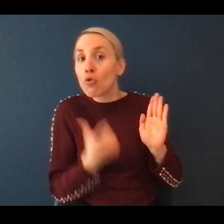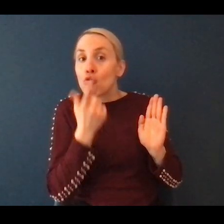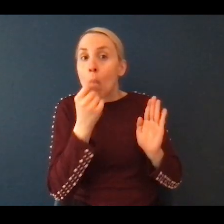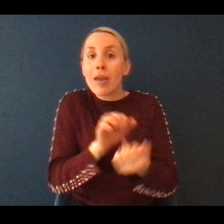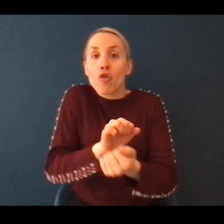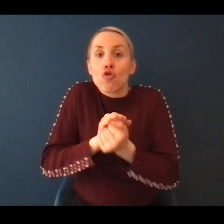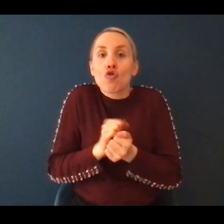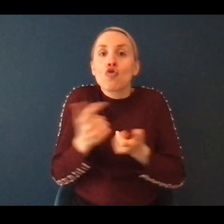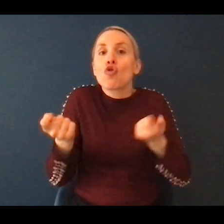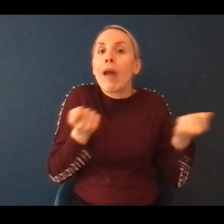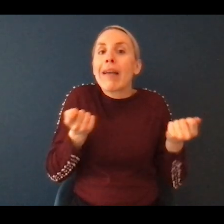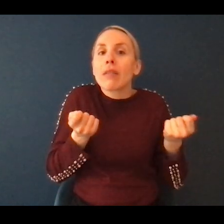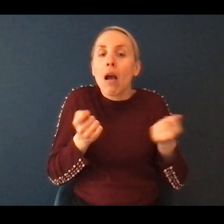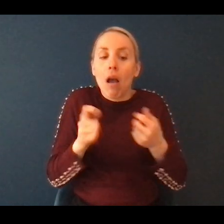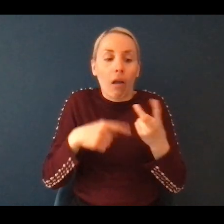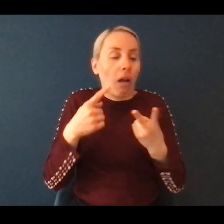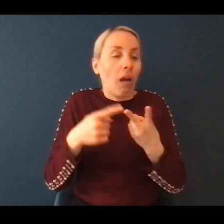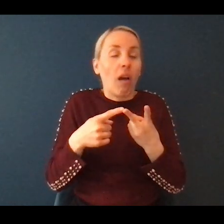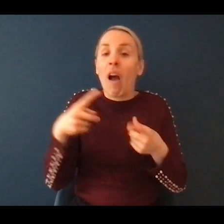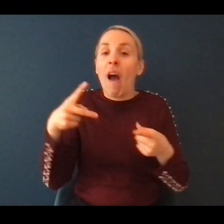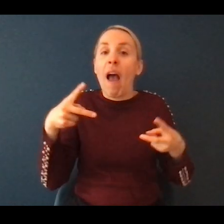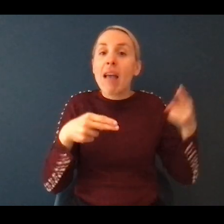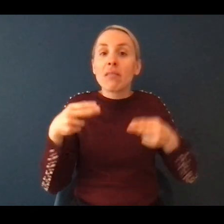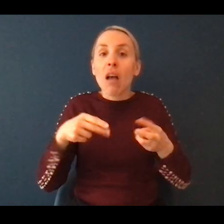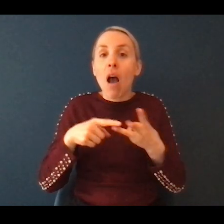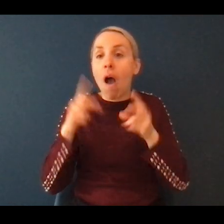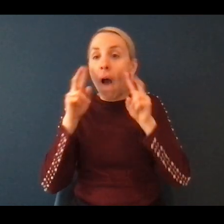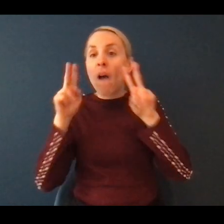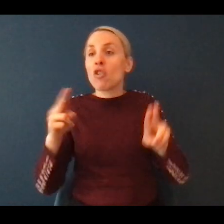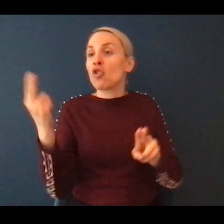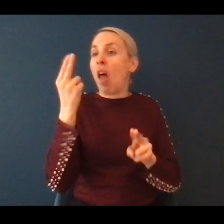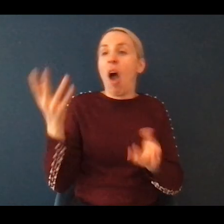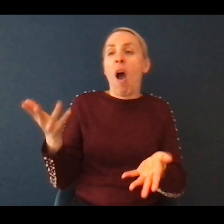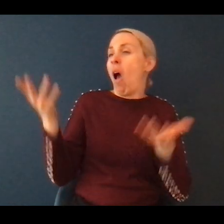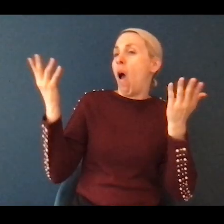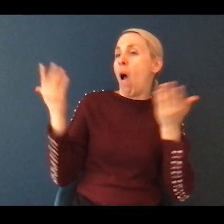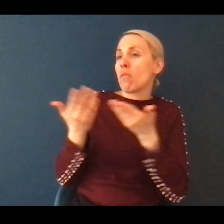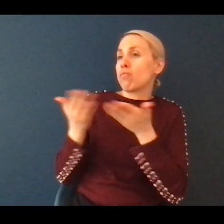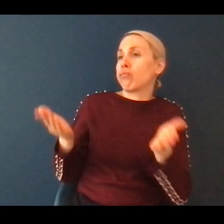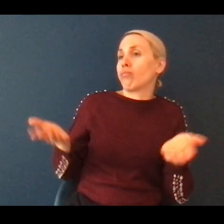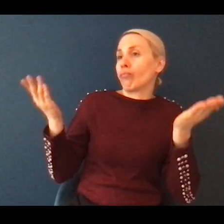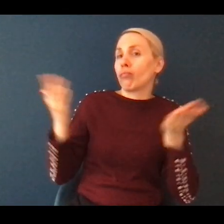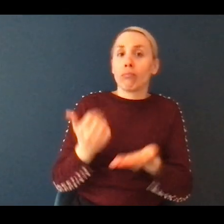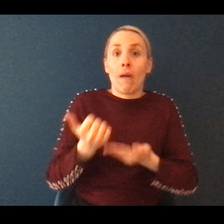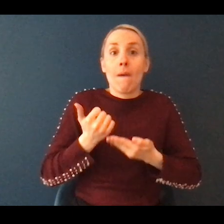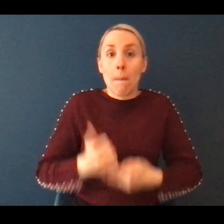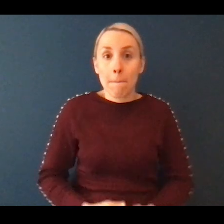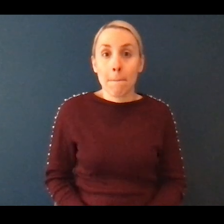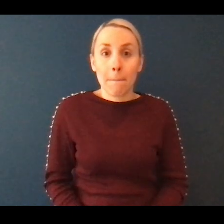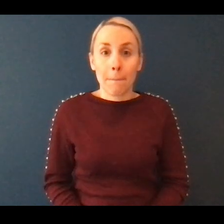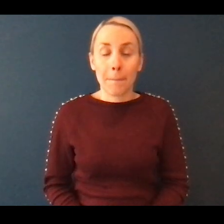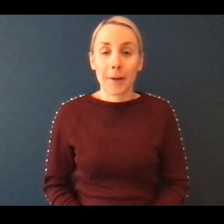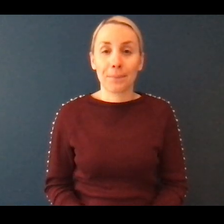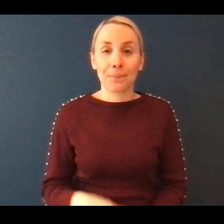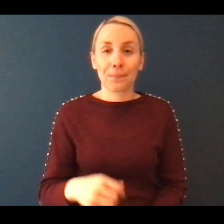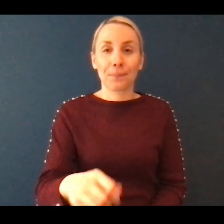editors people in visual arts in general so yeah it was really helpful. Amazing thank